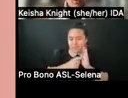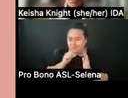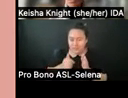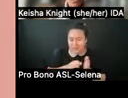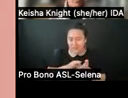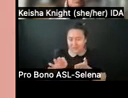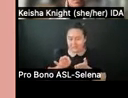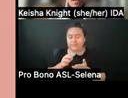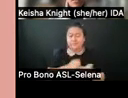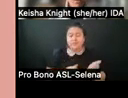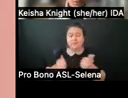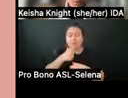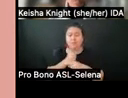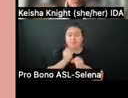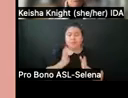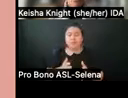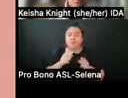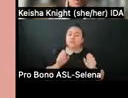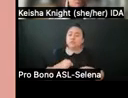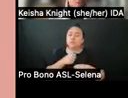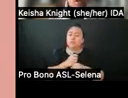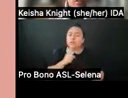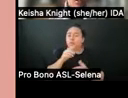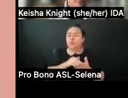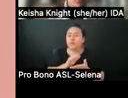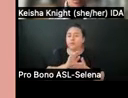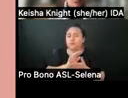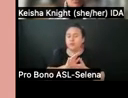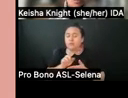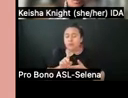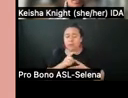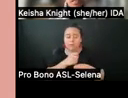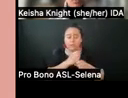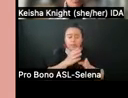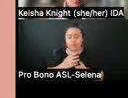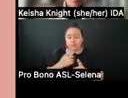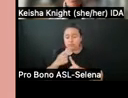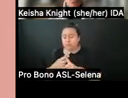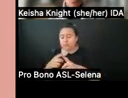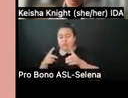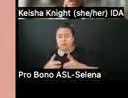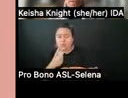Your executive producer could have produced a thousand films. But if your producer and director only have produced one each, the film won't be eligible.